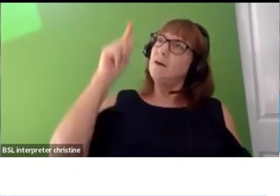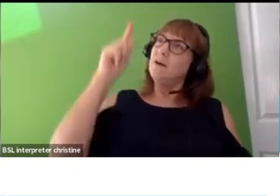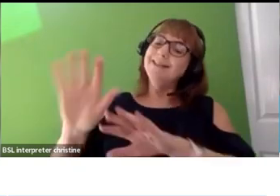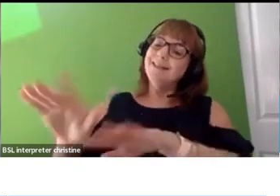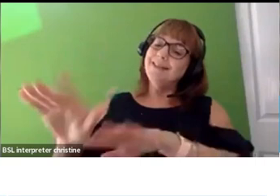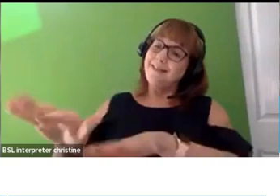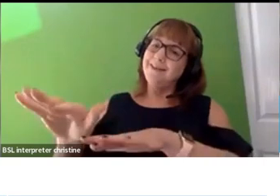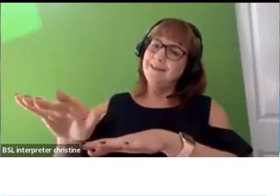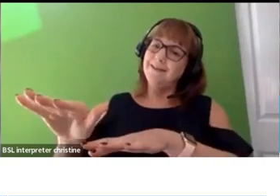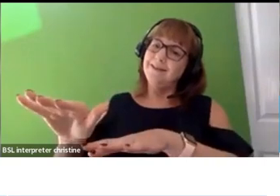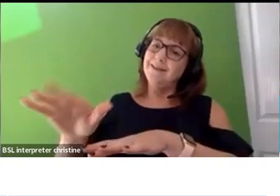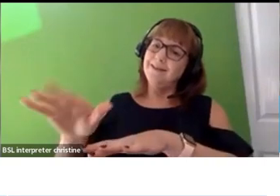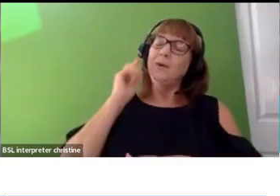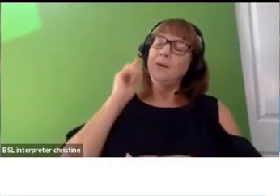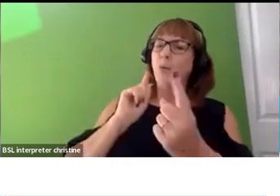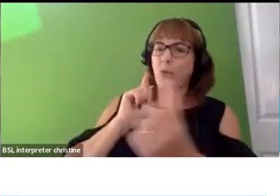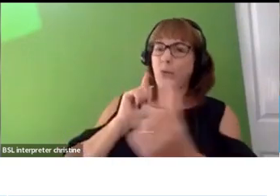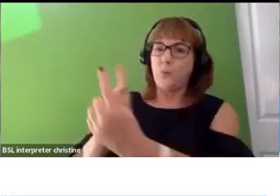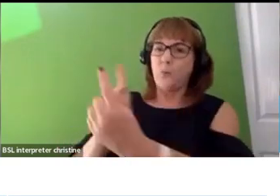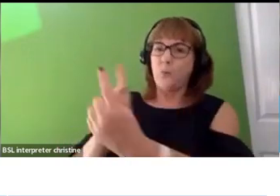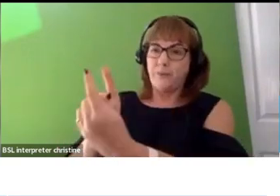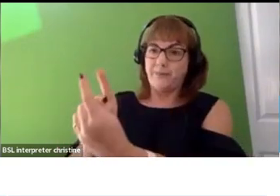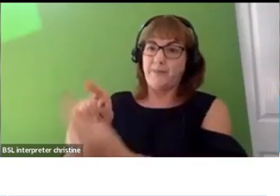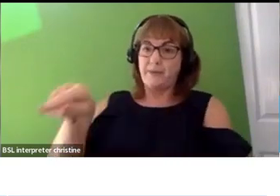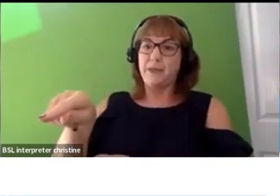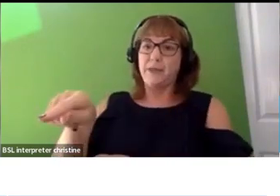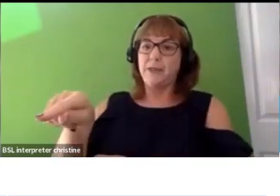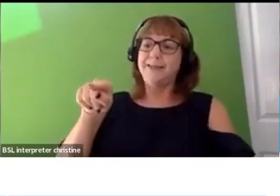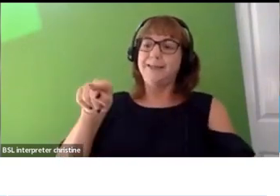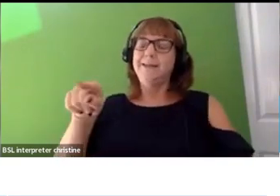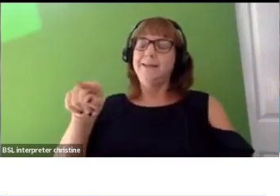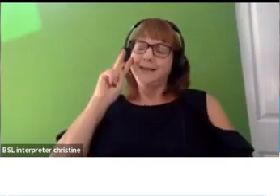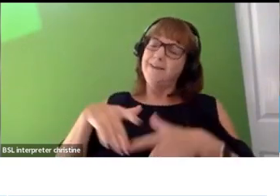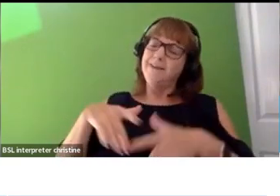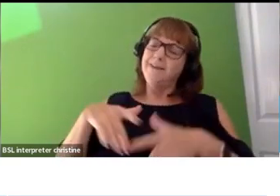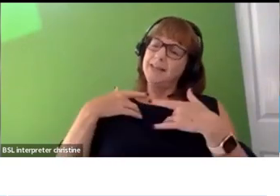like she carried this kind of, and I can only describe it through this, like interoceptive